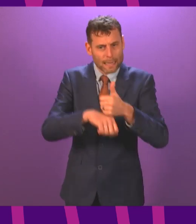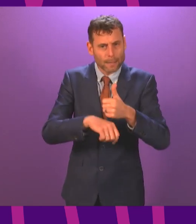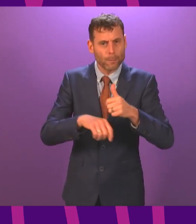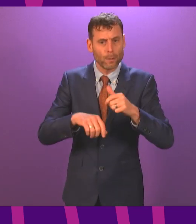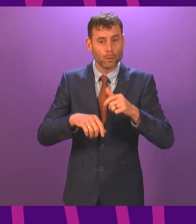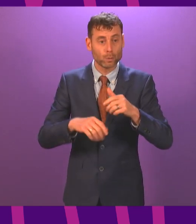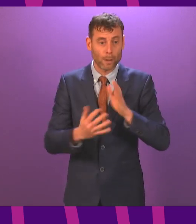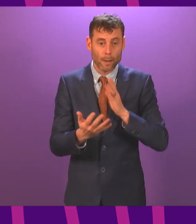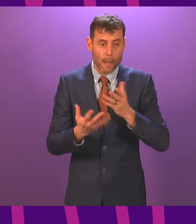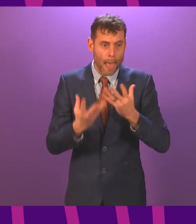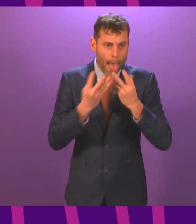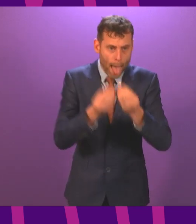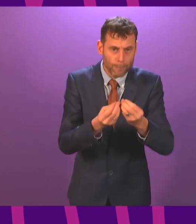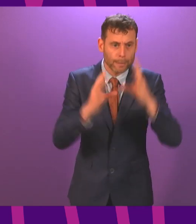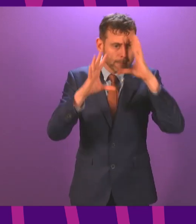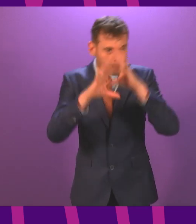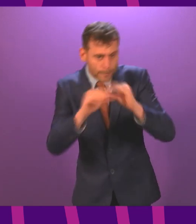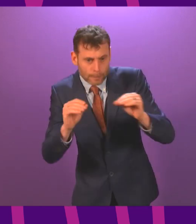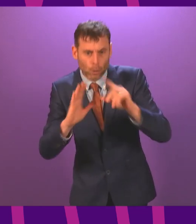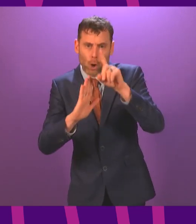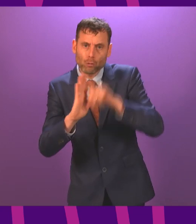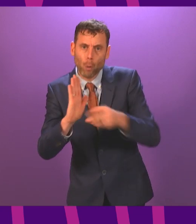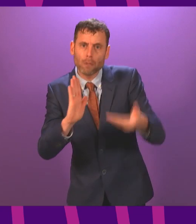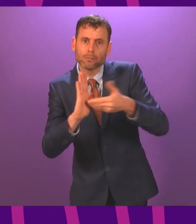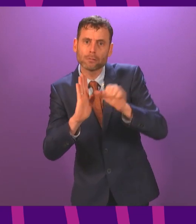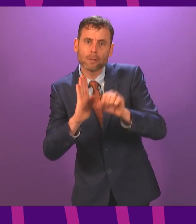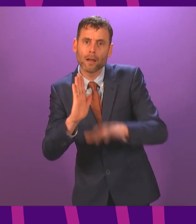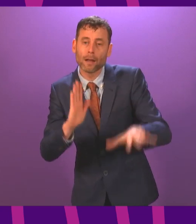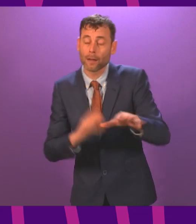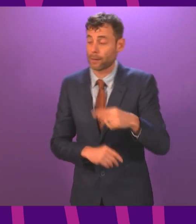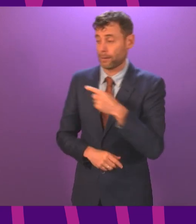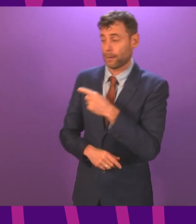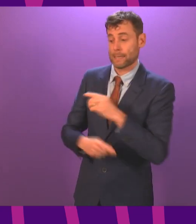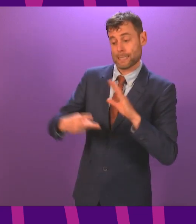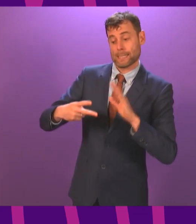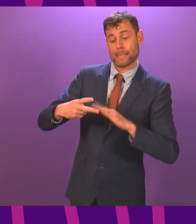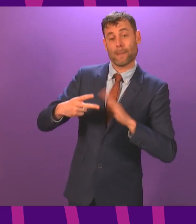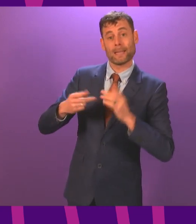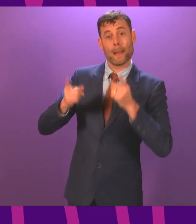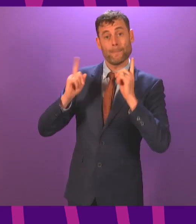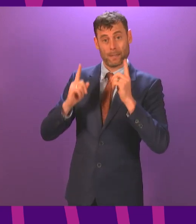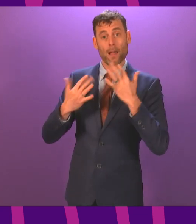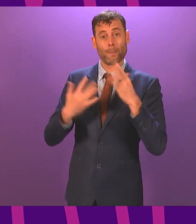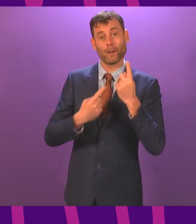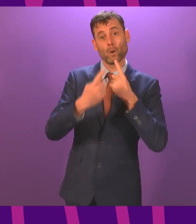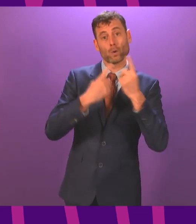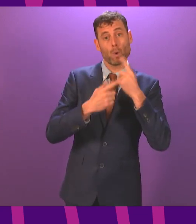means and methods to manage those risks more proactively. The Deputy First Minister spoke to Aberdeen City Council and Aberdeenshire Council yesterday,